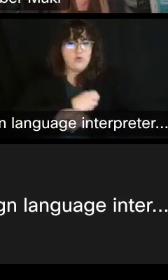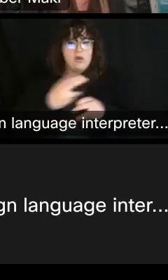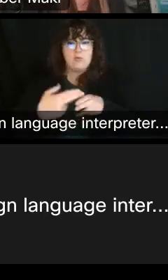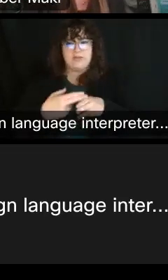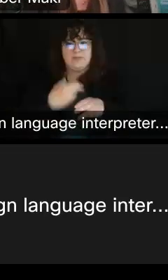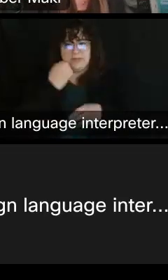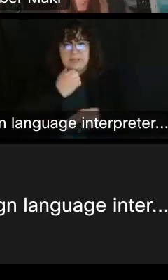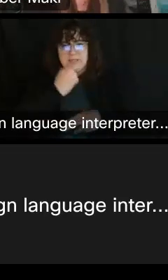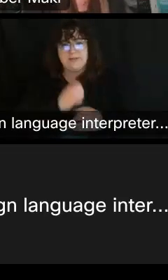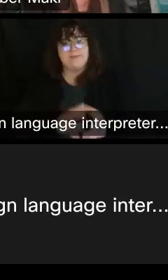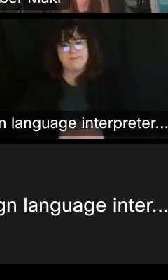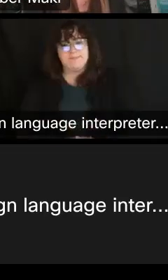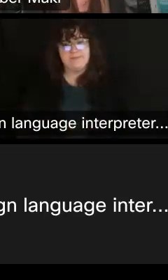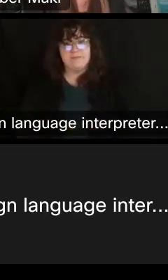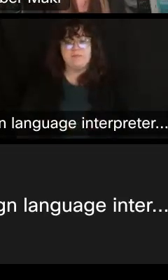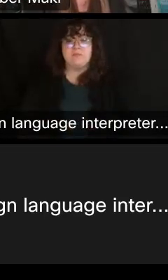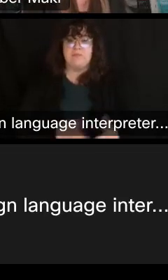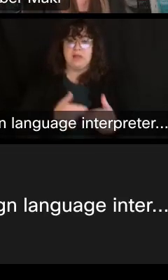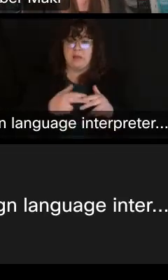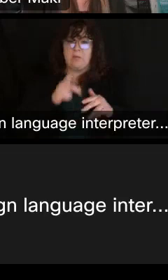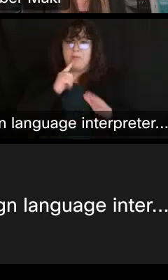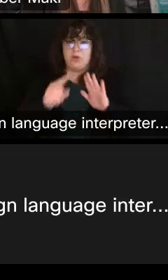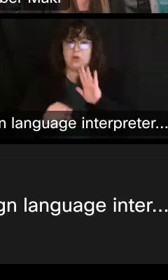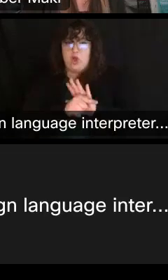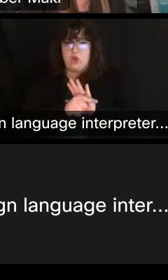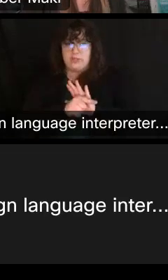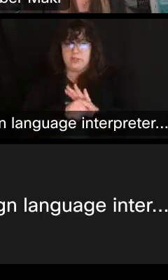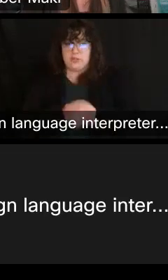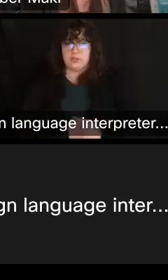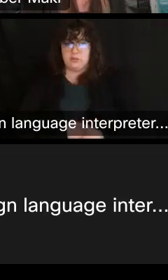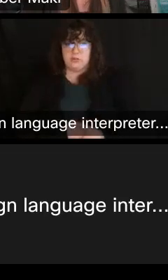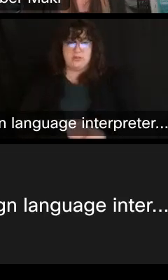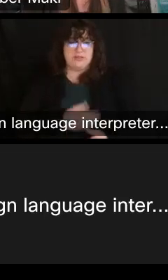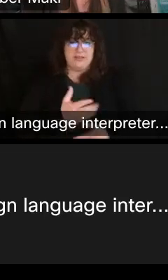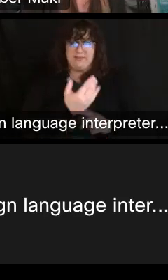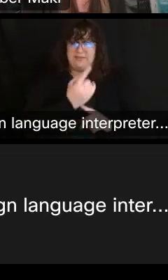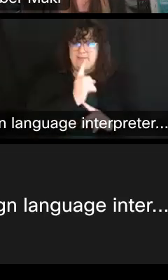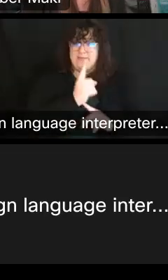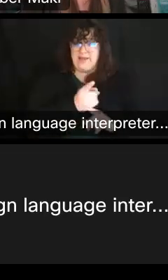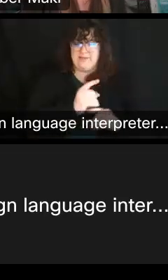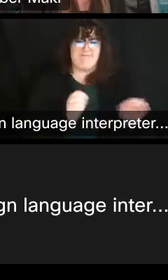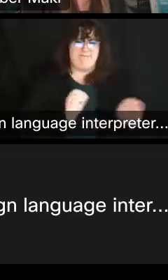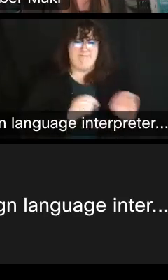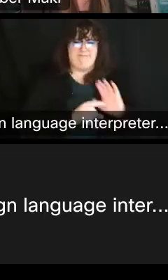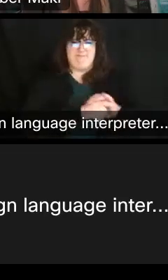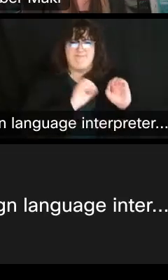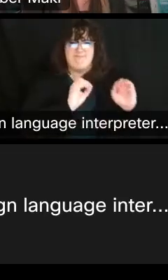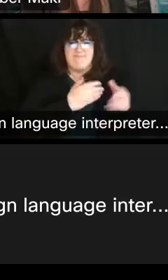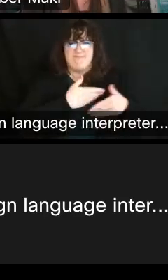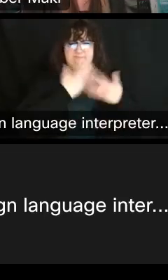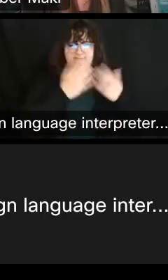For cons on the next slide, there's not really any with the 15 minute in home daily. 24/7